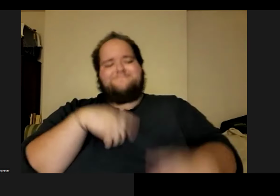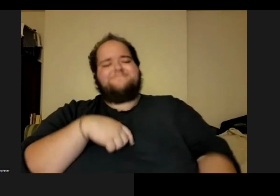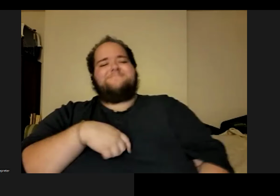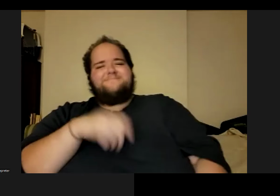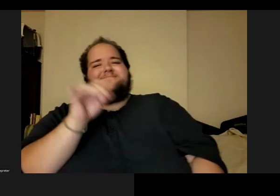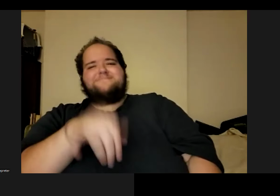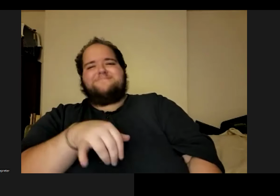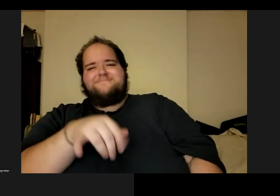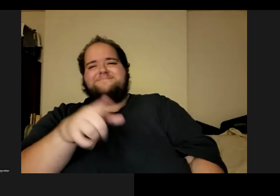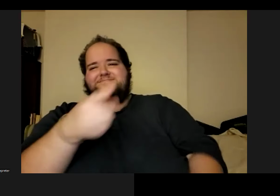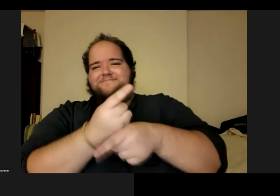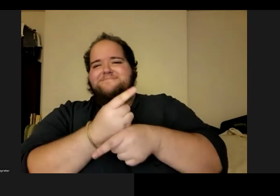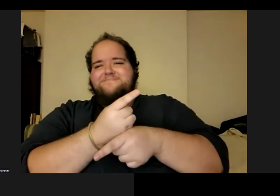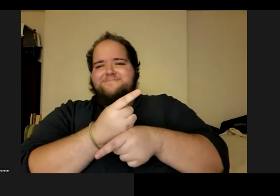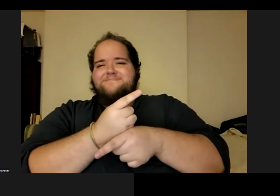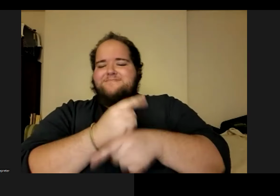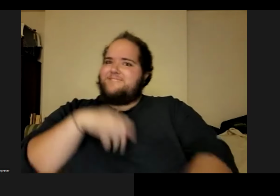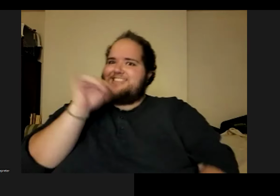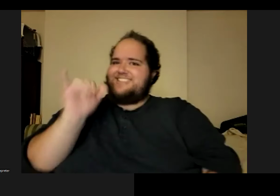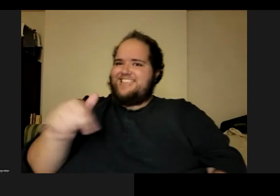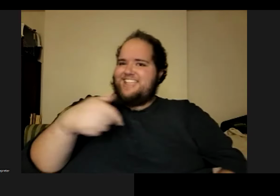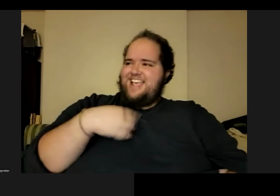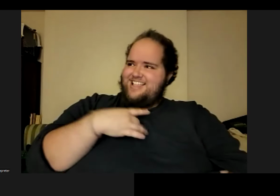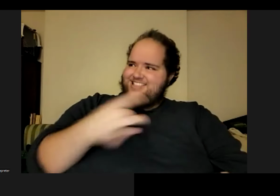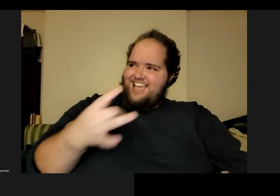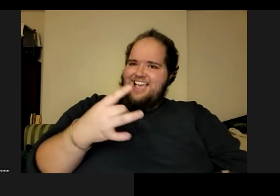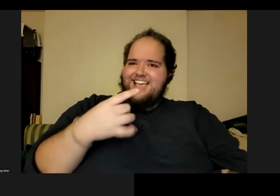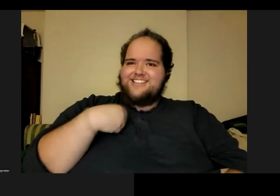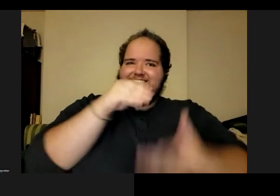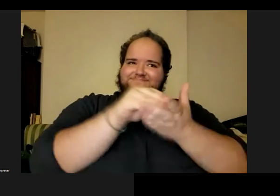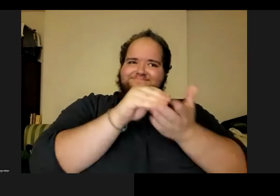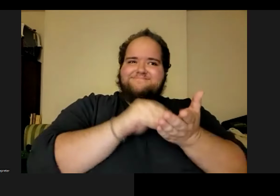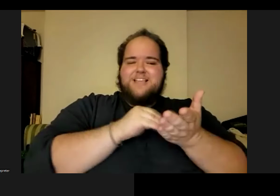Okay, because that's what I'd like to to do in my new art statement is like